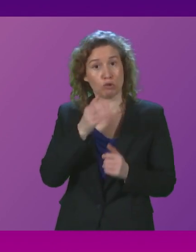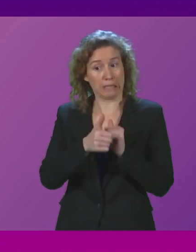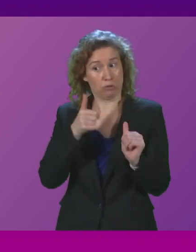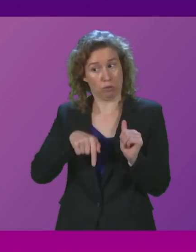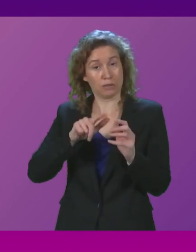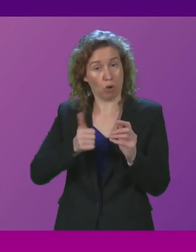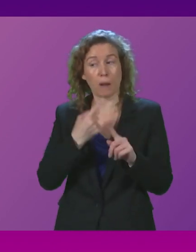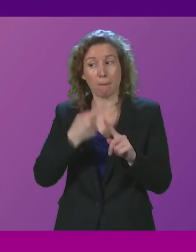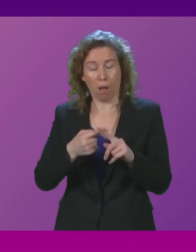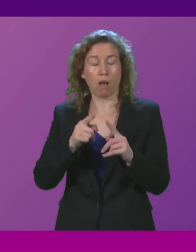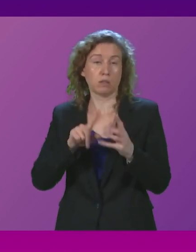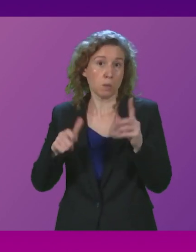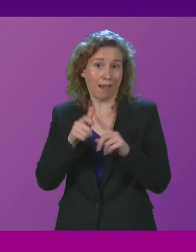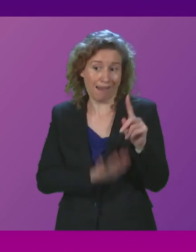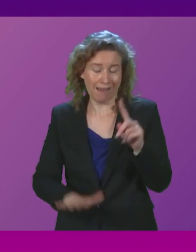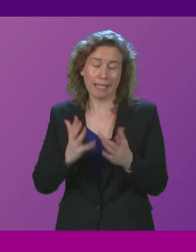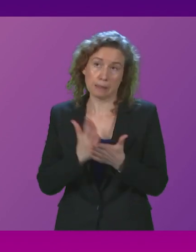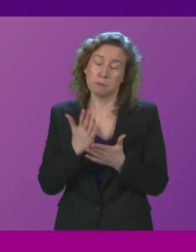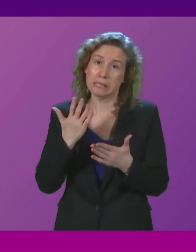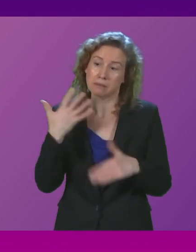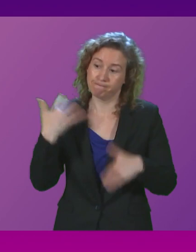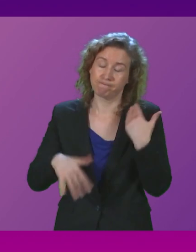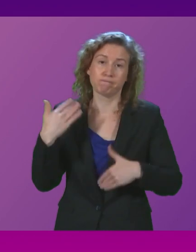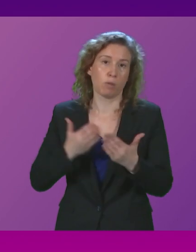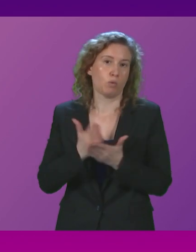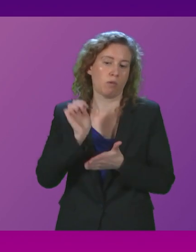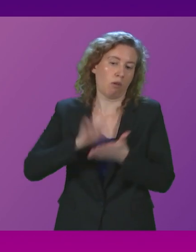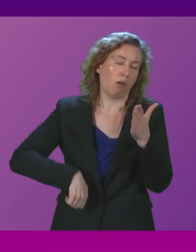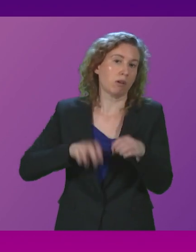has borne the brunt of the hard Brexit that has been pursued by the UK Tory Government,